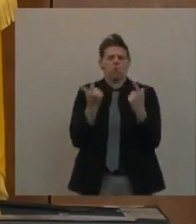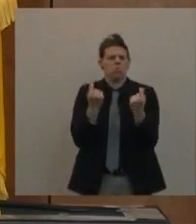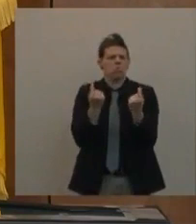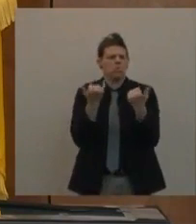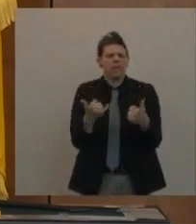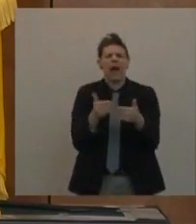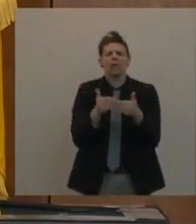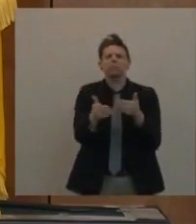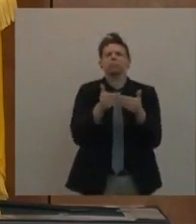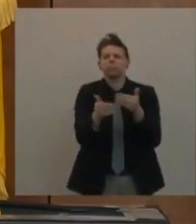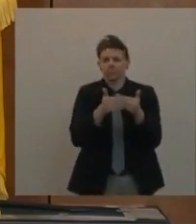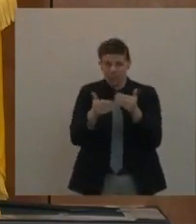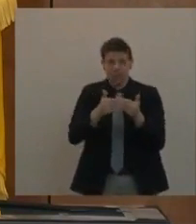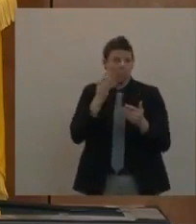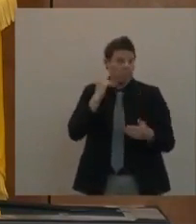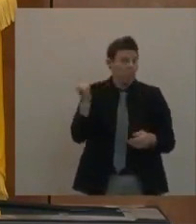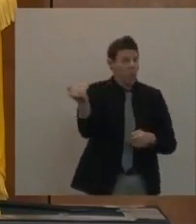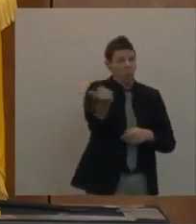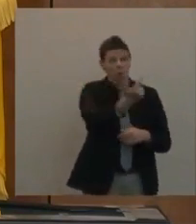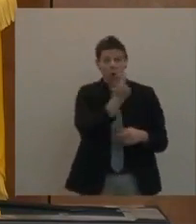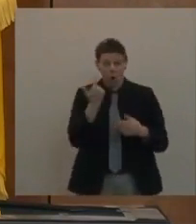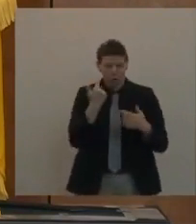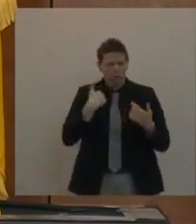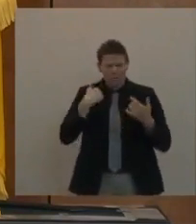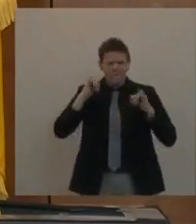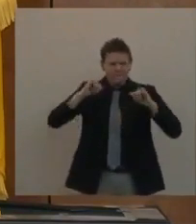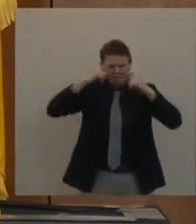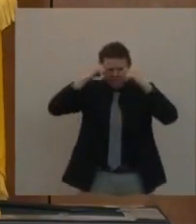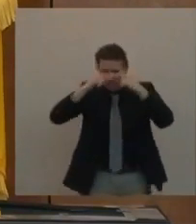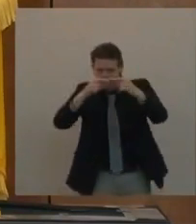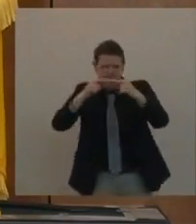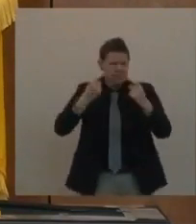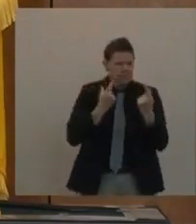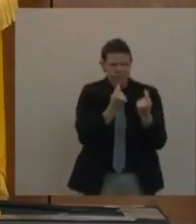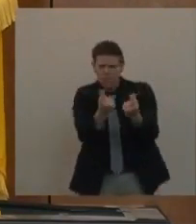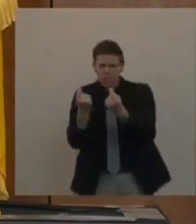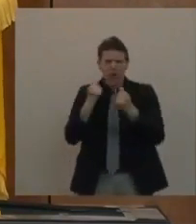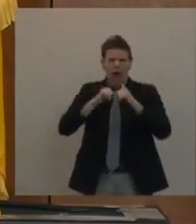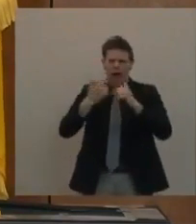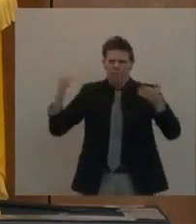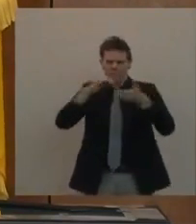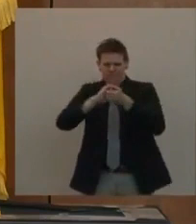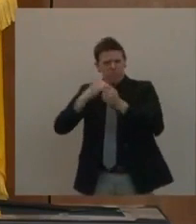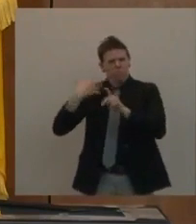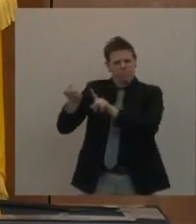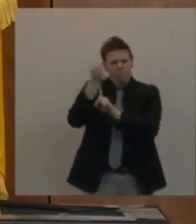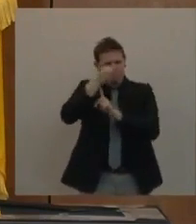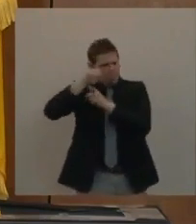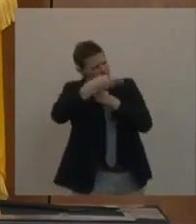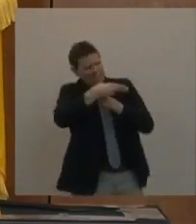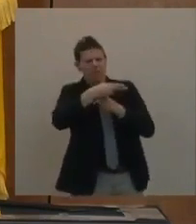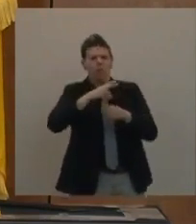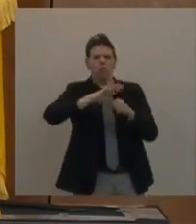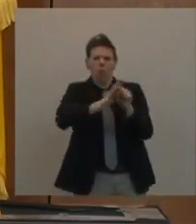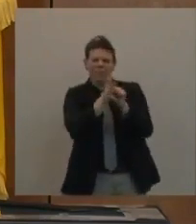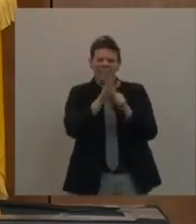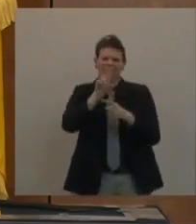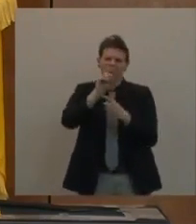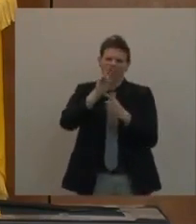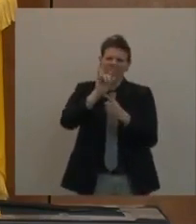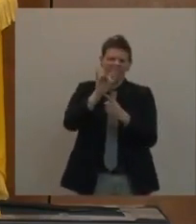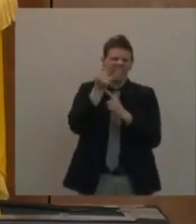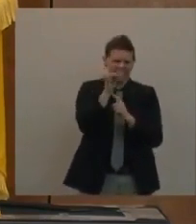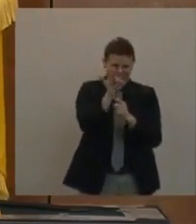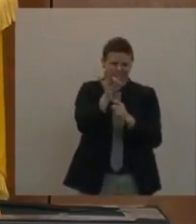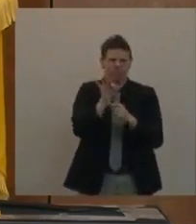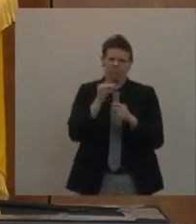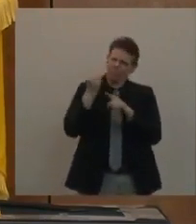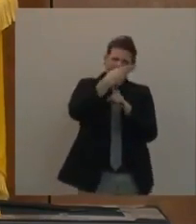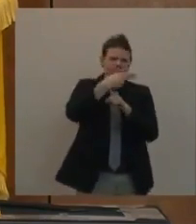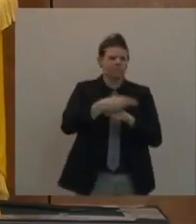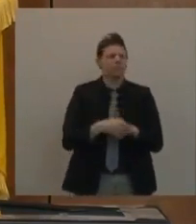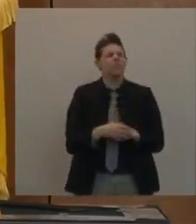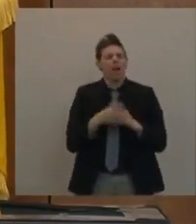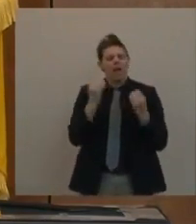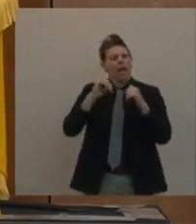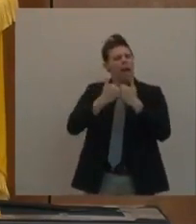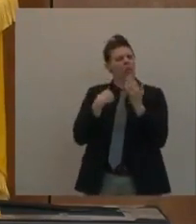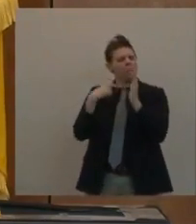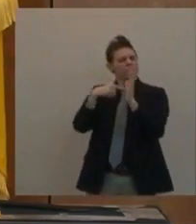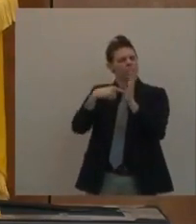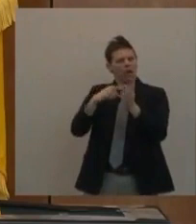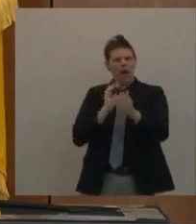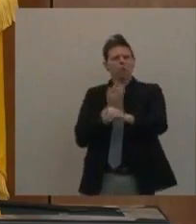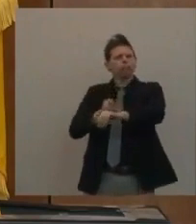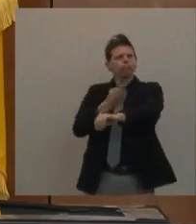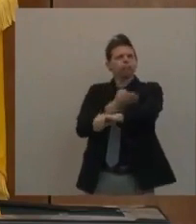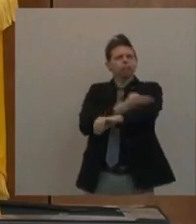I WILL TALK TO YOU ABOUT WHAT WE’VE DONE AND WHAT WE ARE CONTINUING TO TRY TO GET DONE FOR NEW MEXICANS AS WE ALL EMBRACE THAT WE HAVE TO DO THIS TOGETHER, TO BEAT THAT COVID-19.